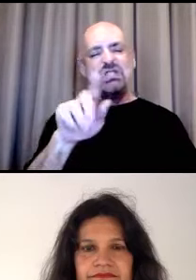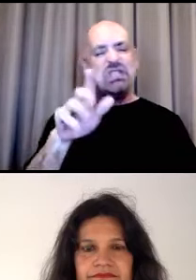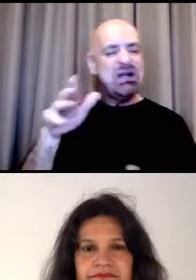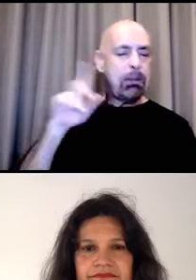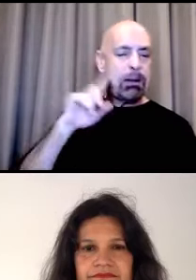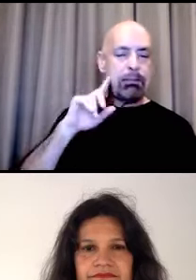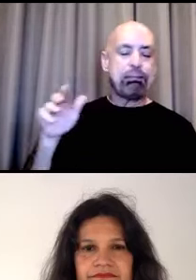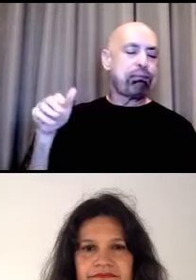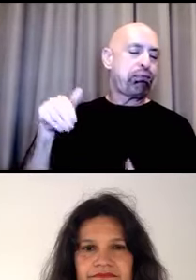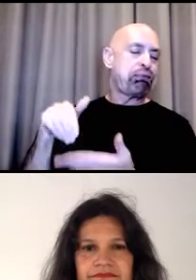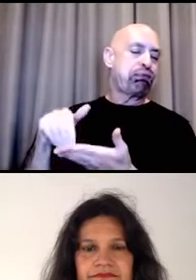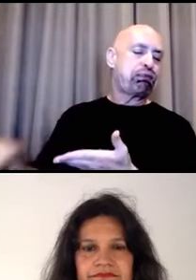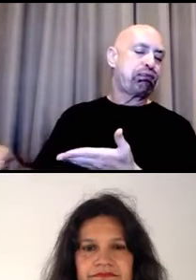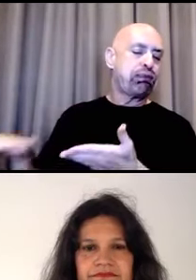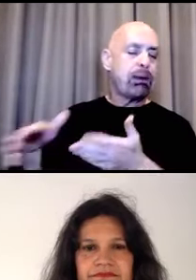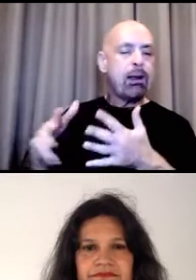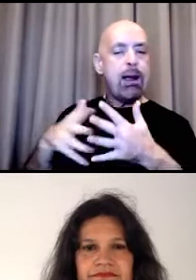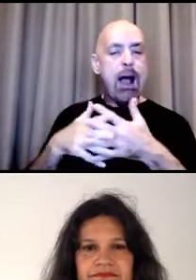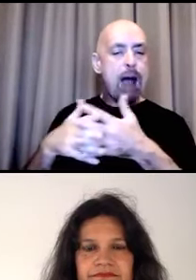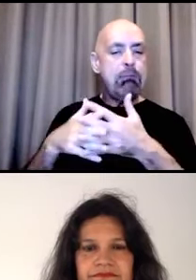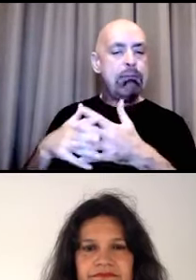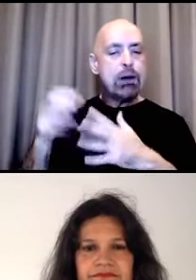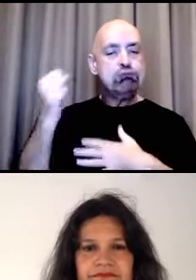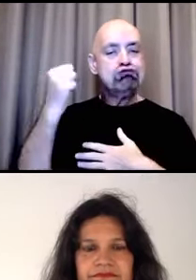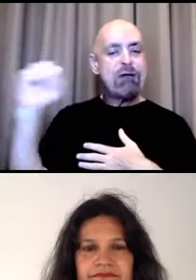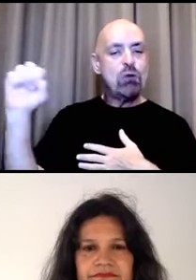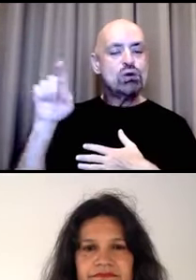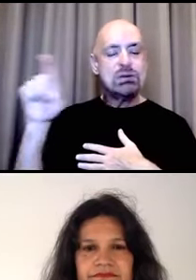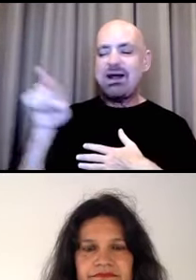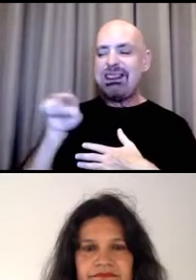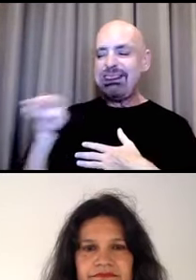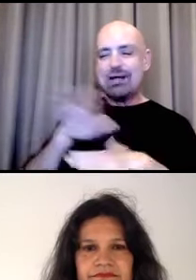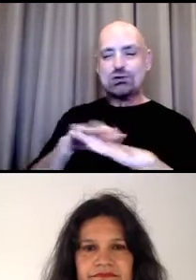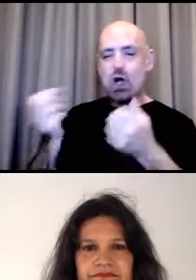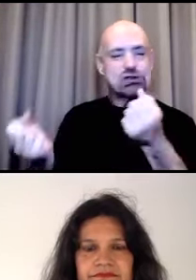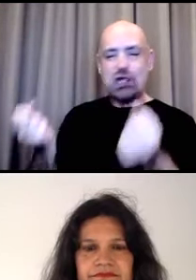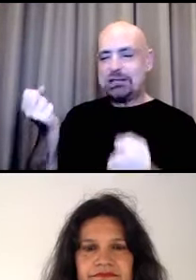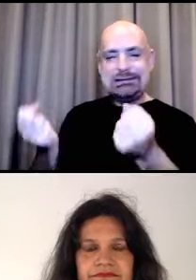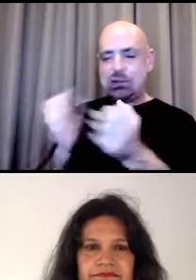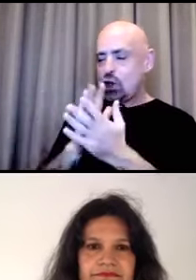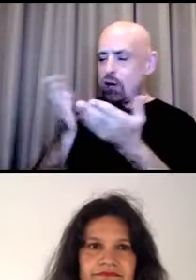Amnesty International Human Rights Watch and all the work they are doing.